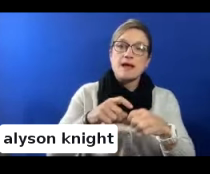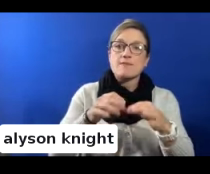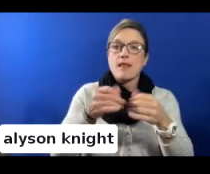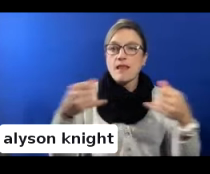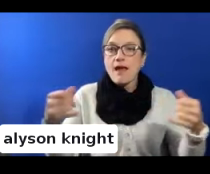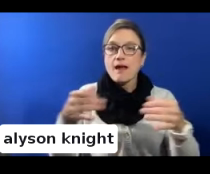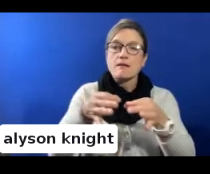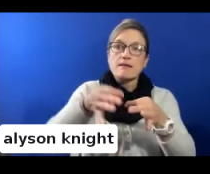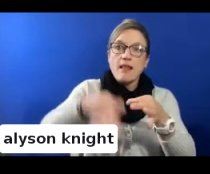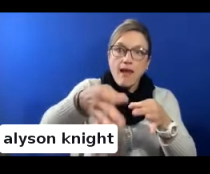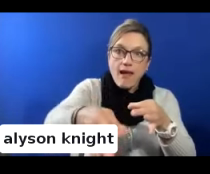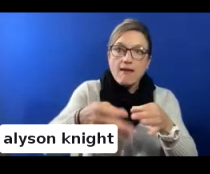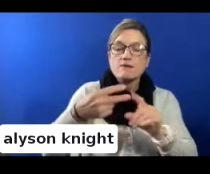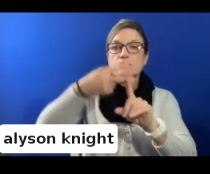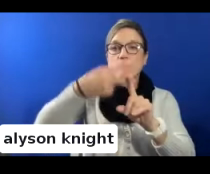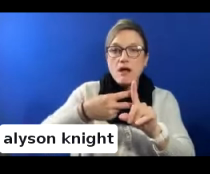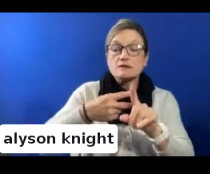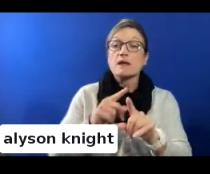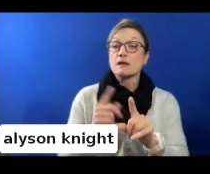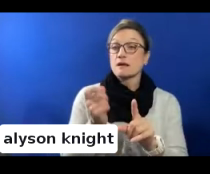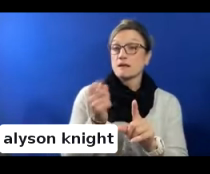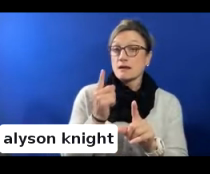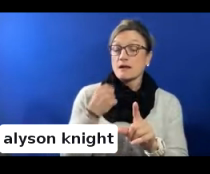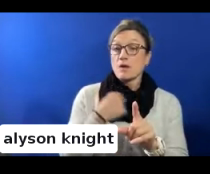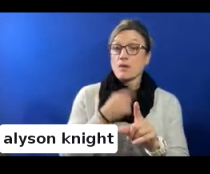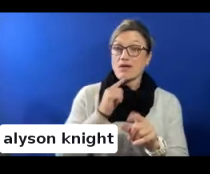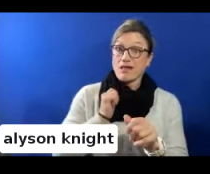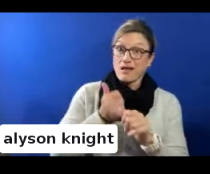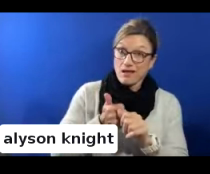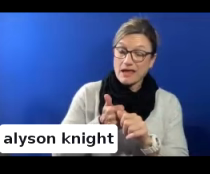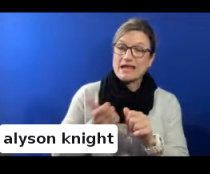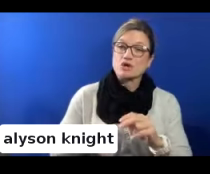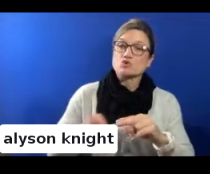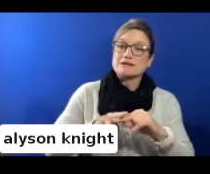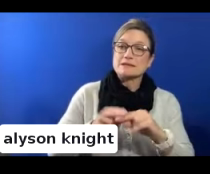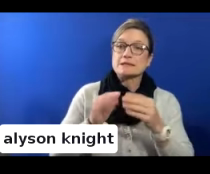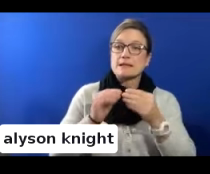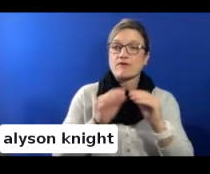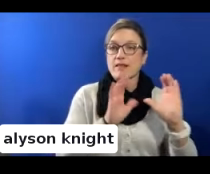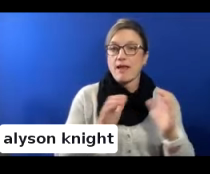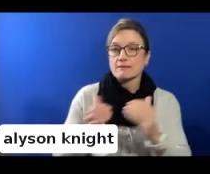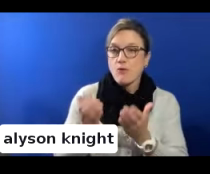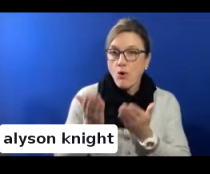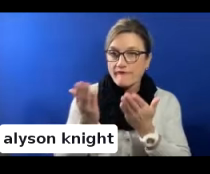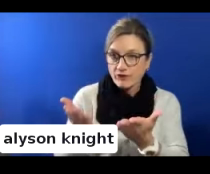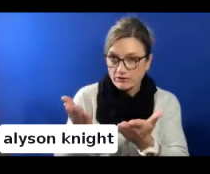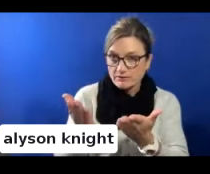However, we will offset this delay by increasing the number of classes offered at this time in the time remaining.